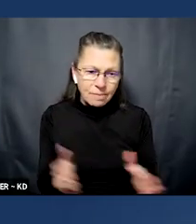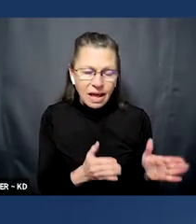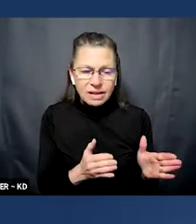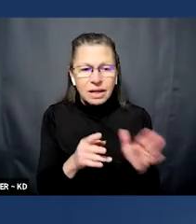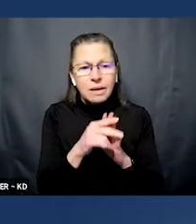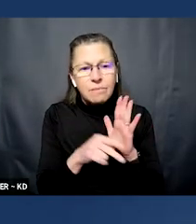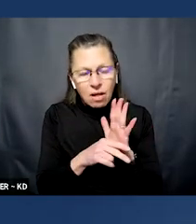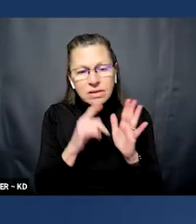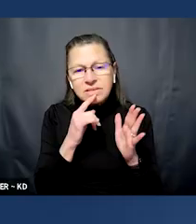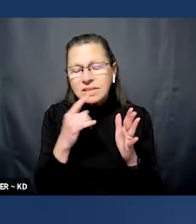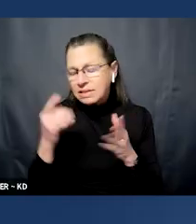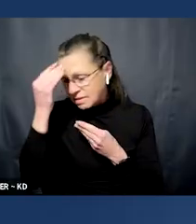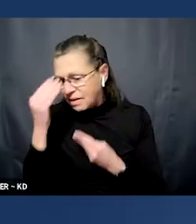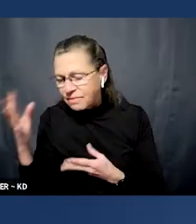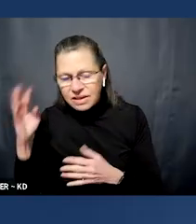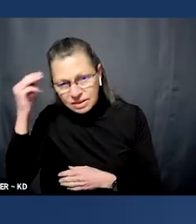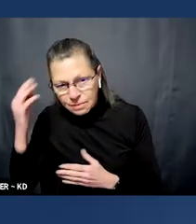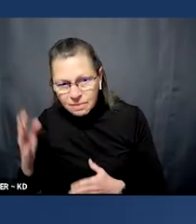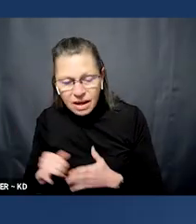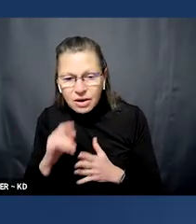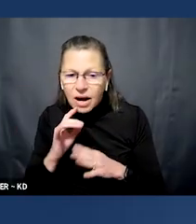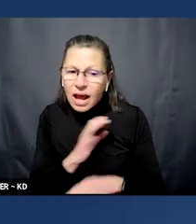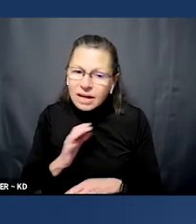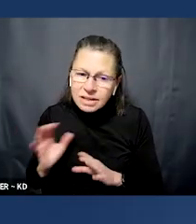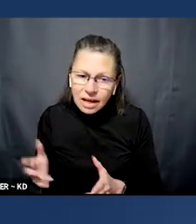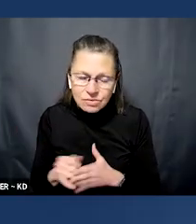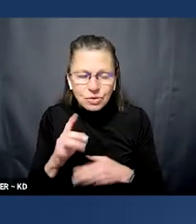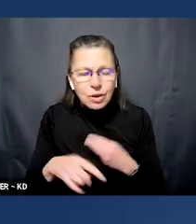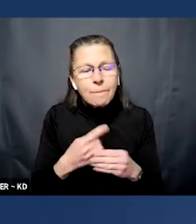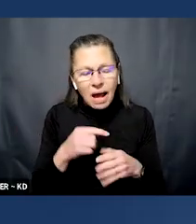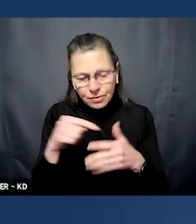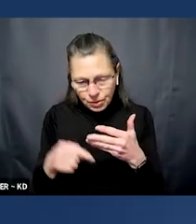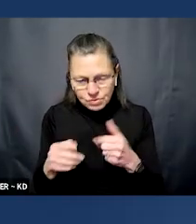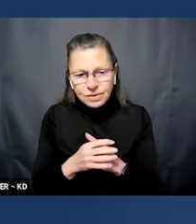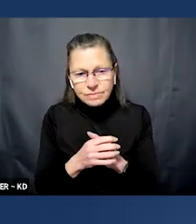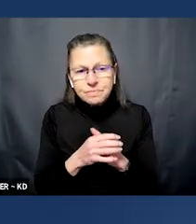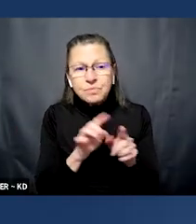the City Council on issues related to HIV and harm reduction. We also administer technical assistance